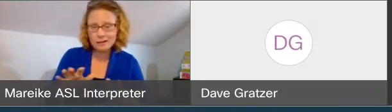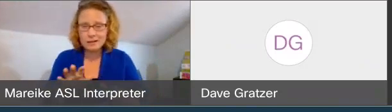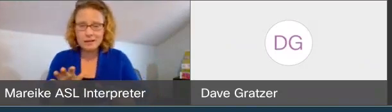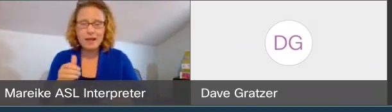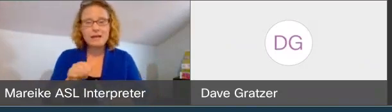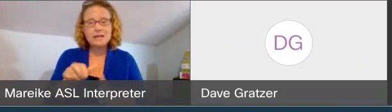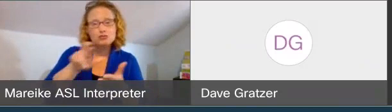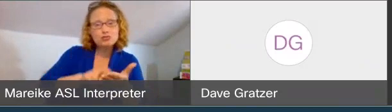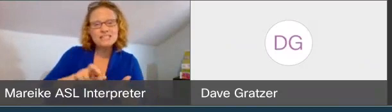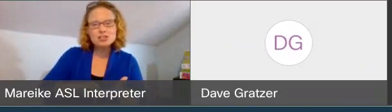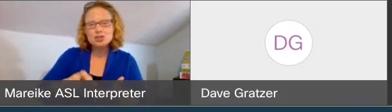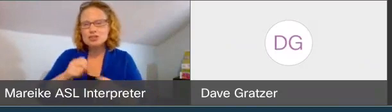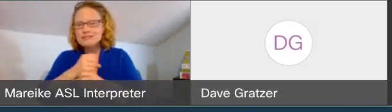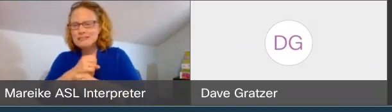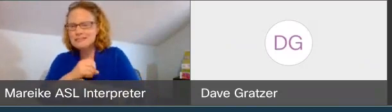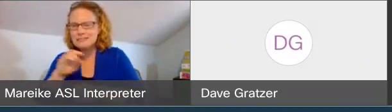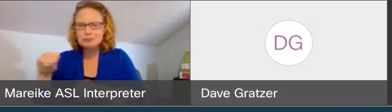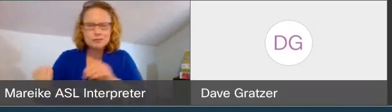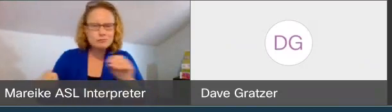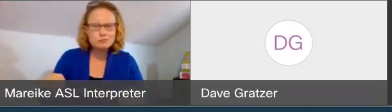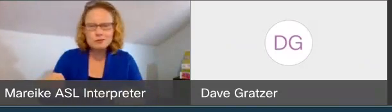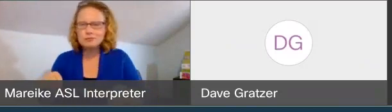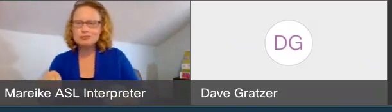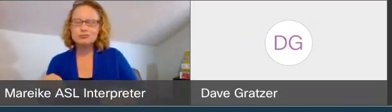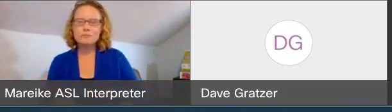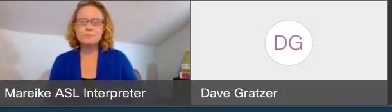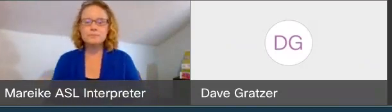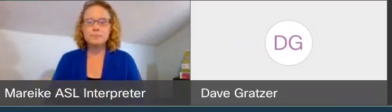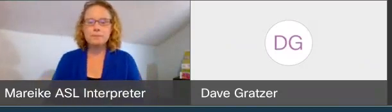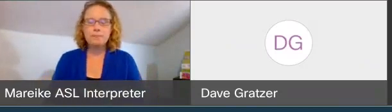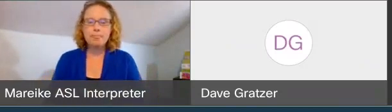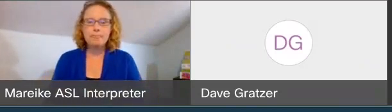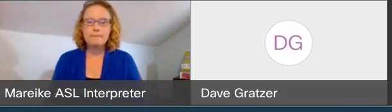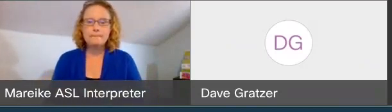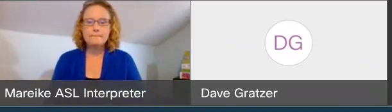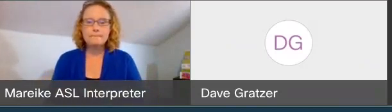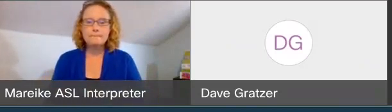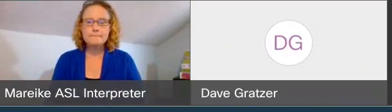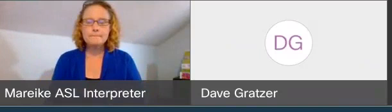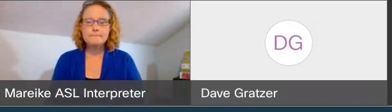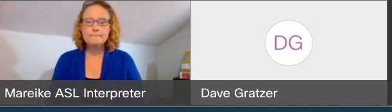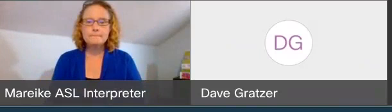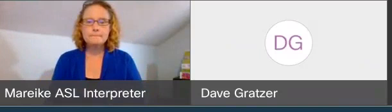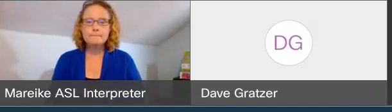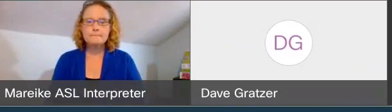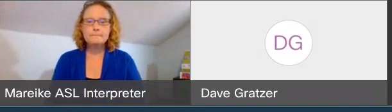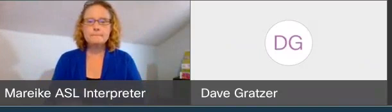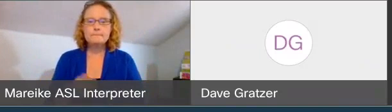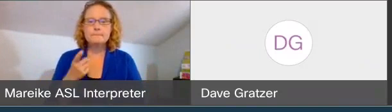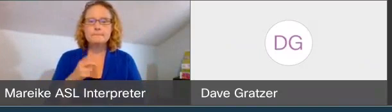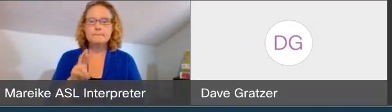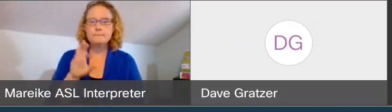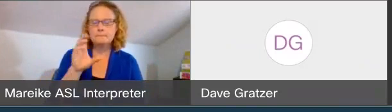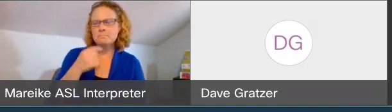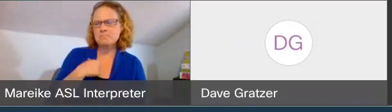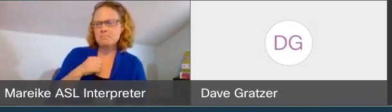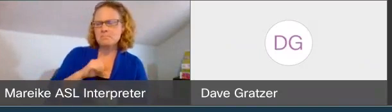of the differences or differentiating that? - I can start with that one, but Jessica, please